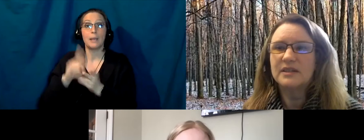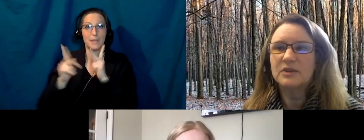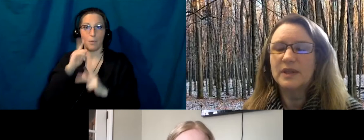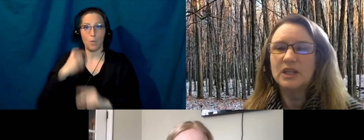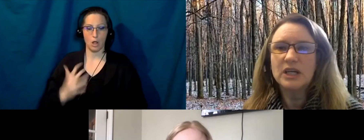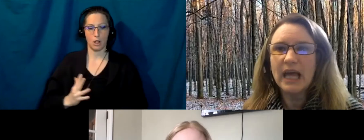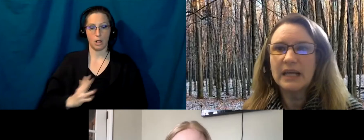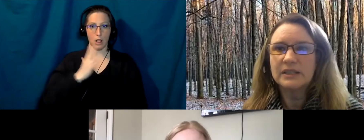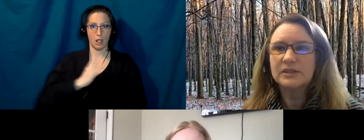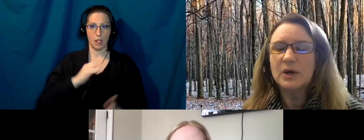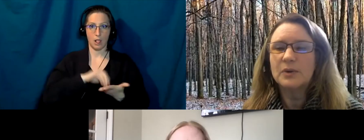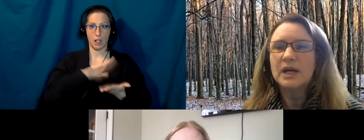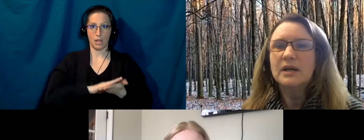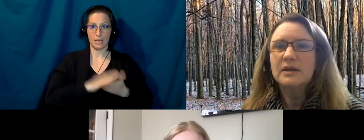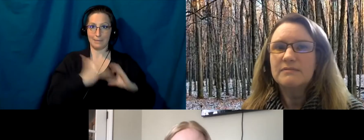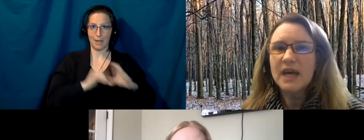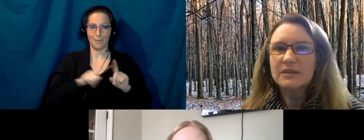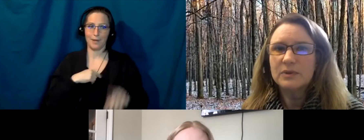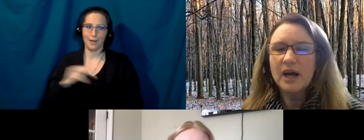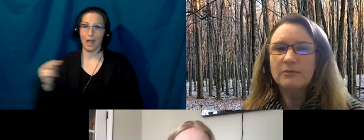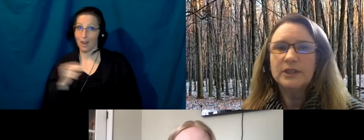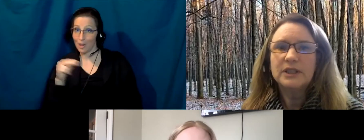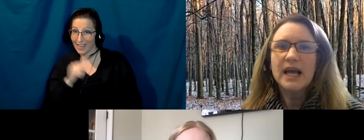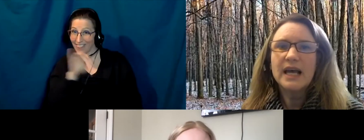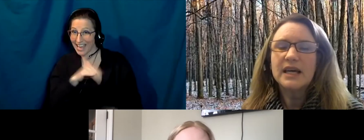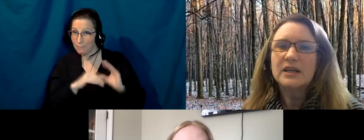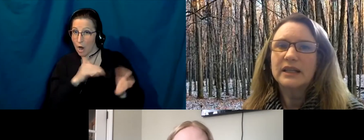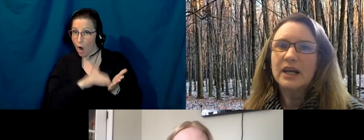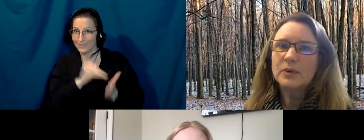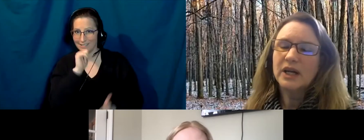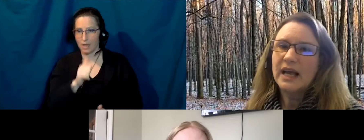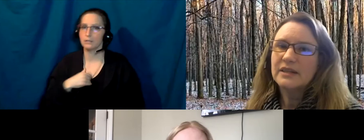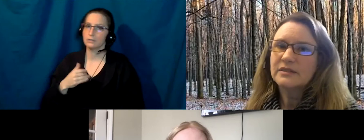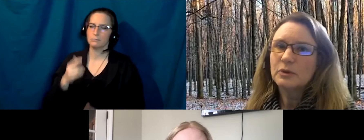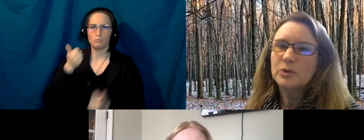the one they look at. So that's really helpful and then later we're going to ask for proof of